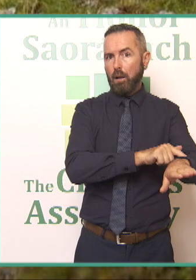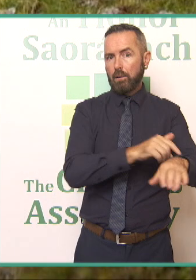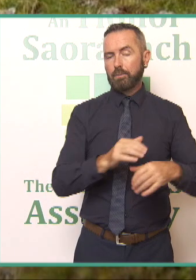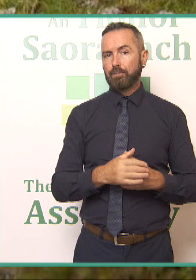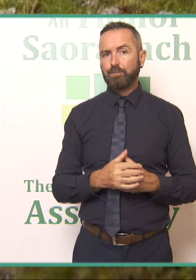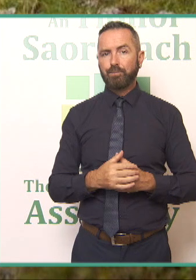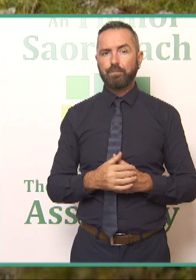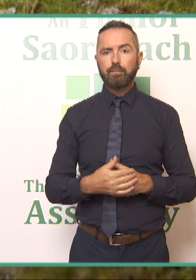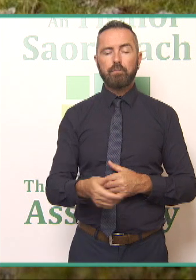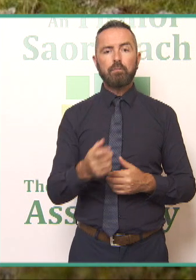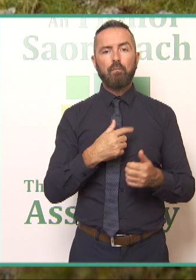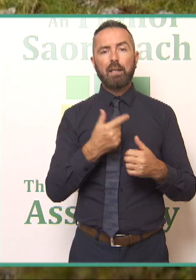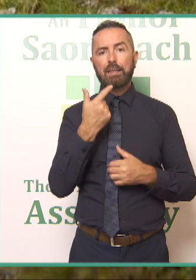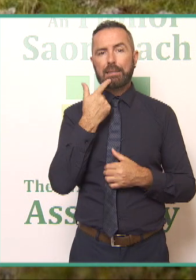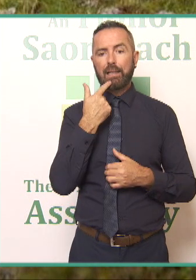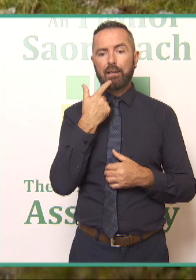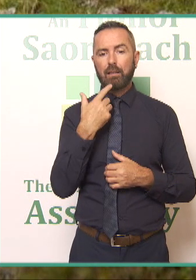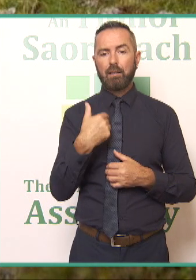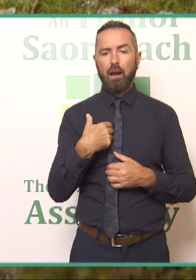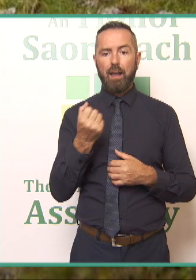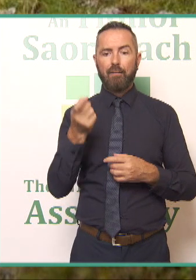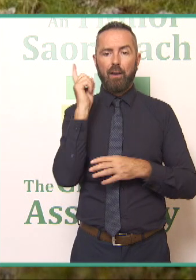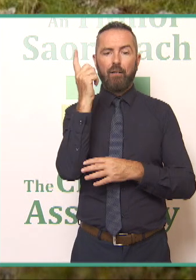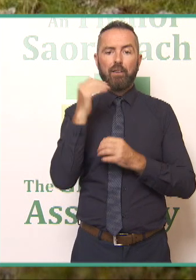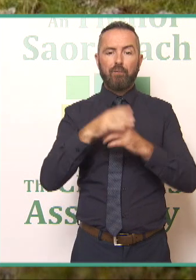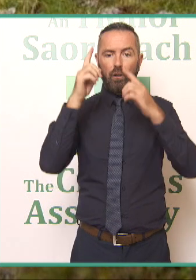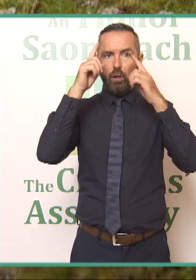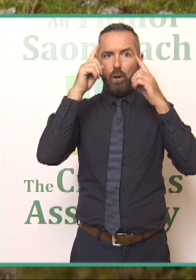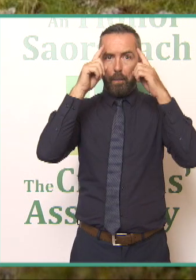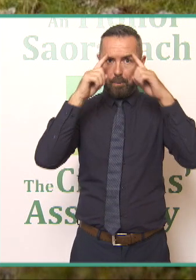secondly I have an advisor for beef I have an advisor for dairy but who advises me on farming